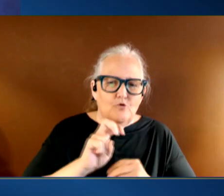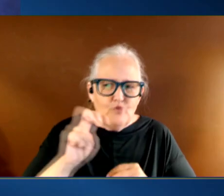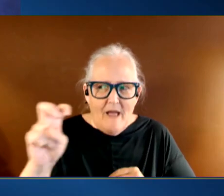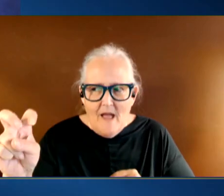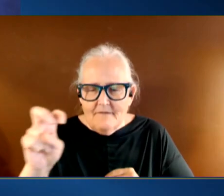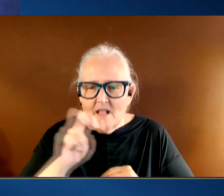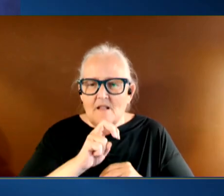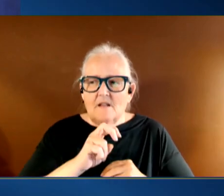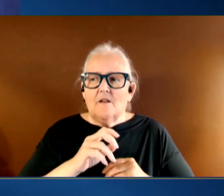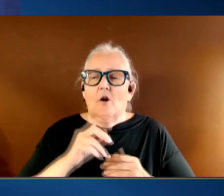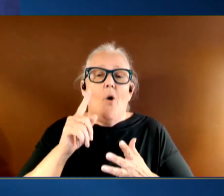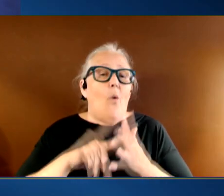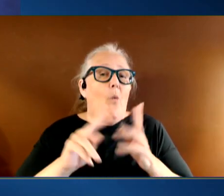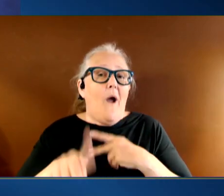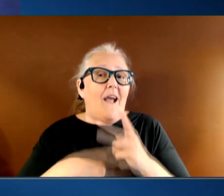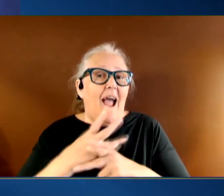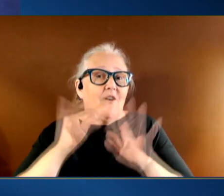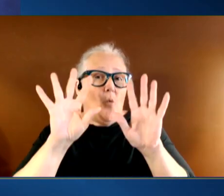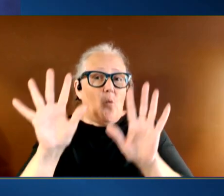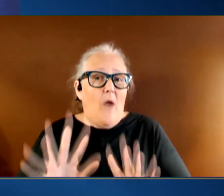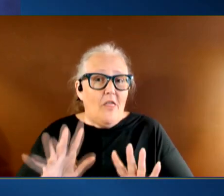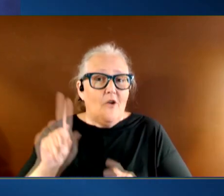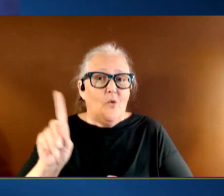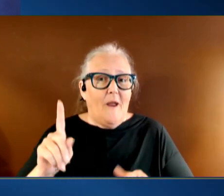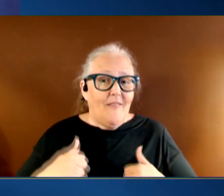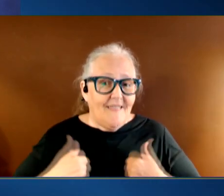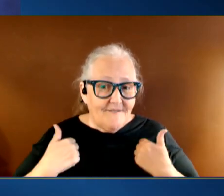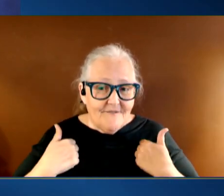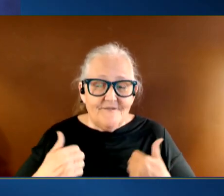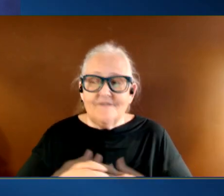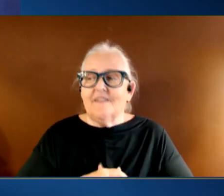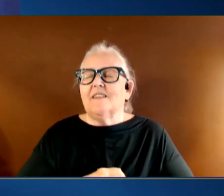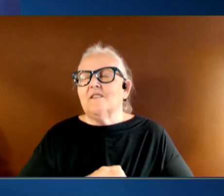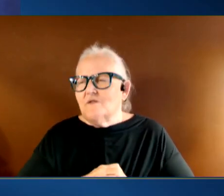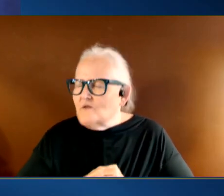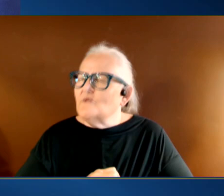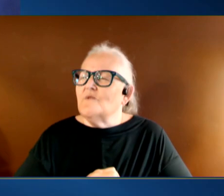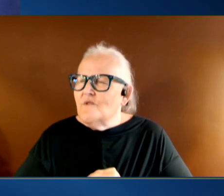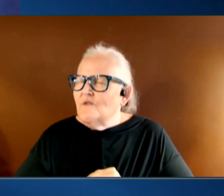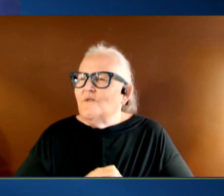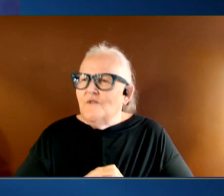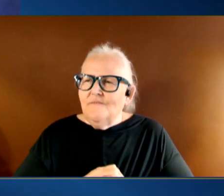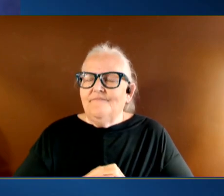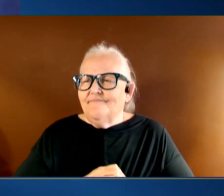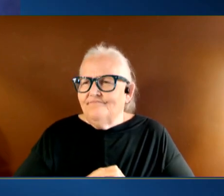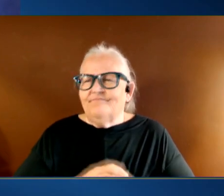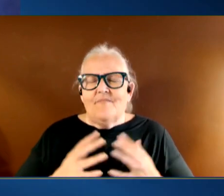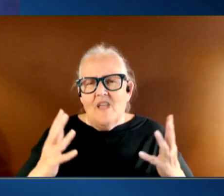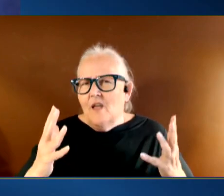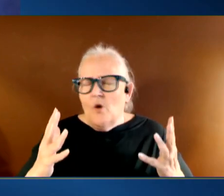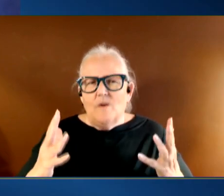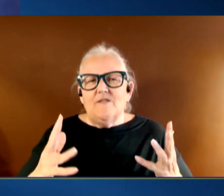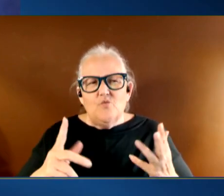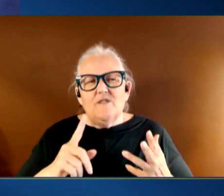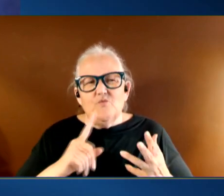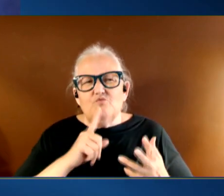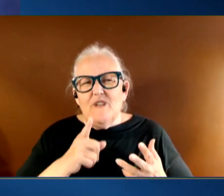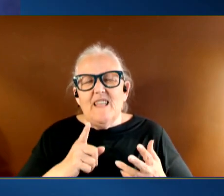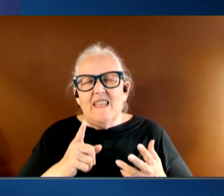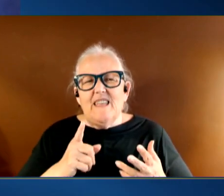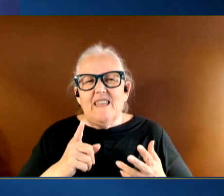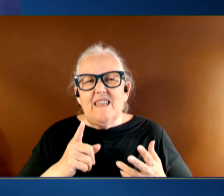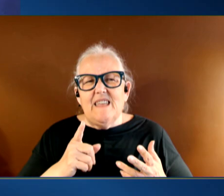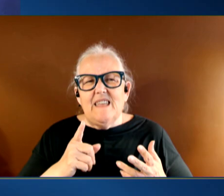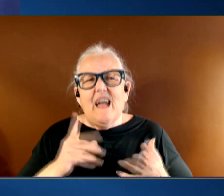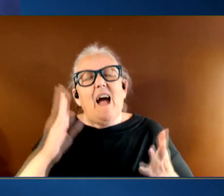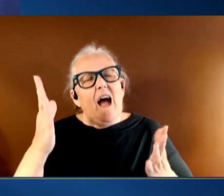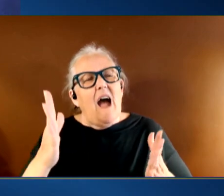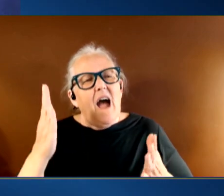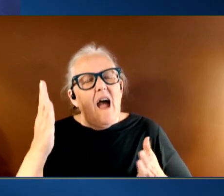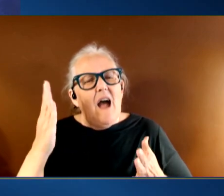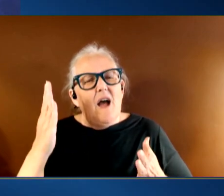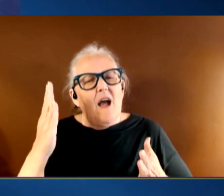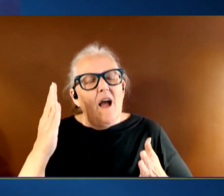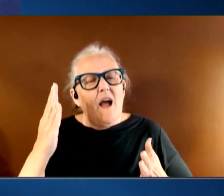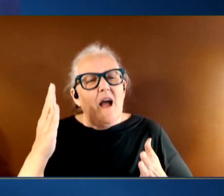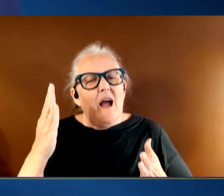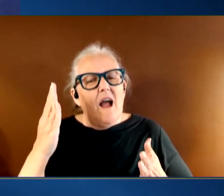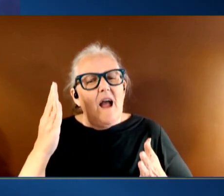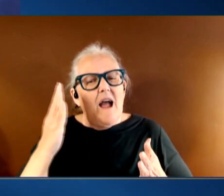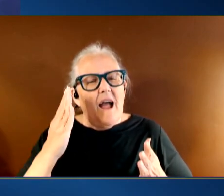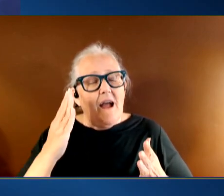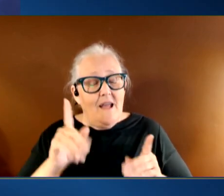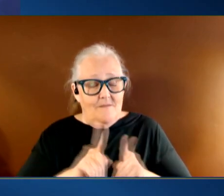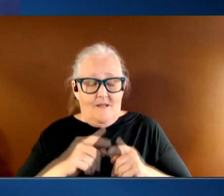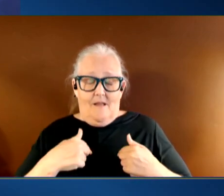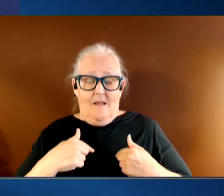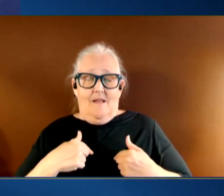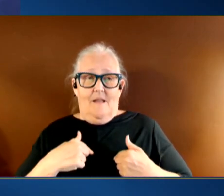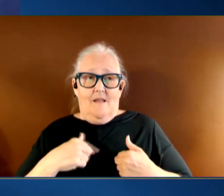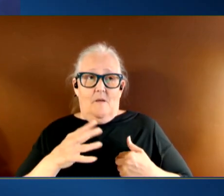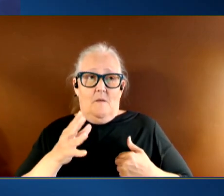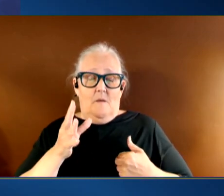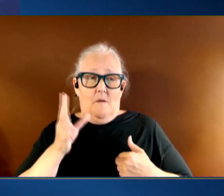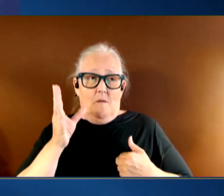they choose to live in. Yeah. It was really -- I knew that as a parent, I would be -- I would have